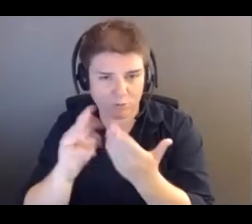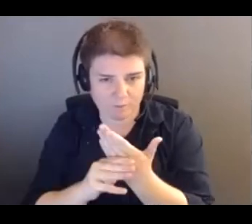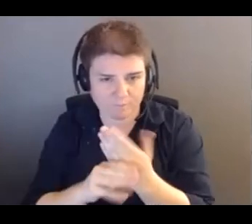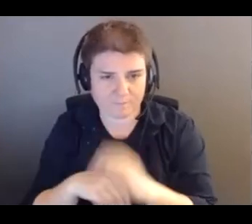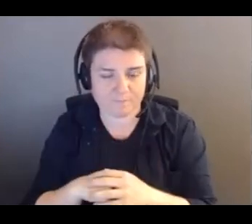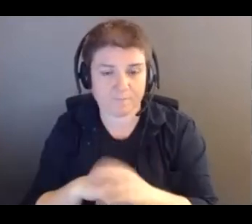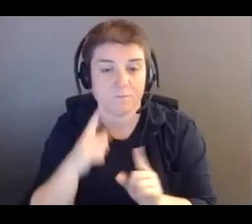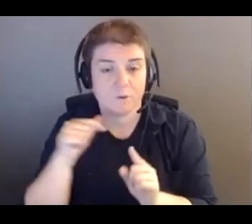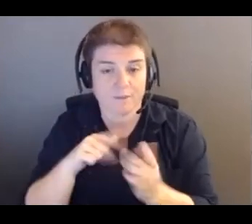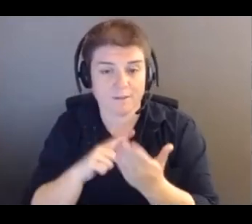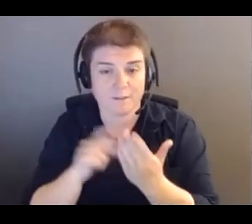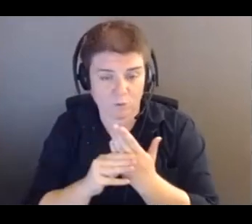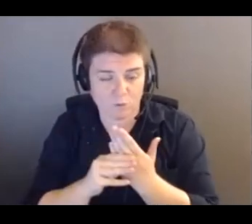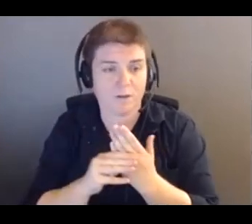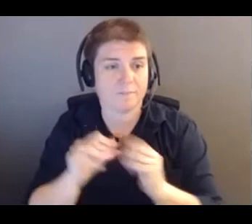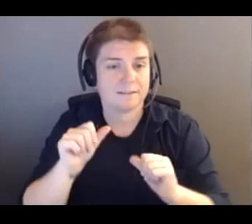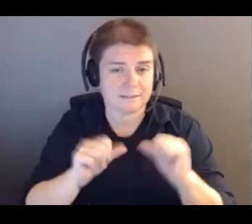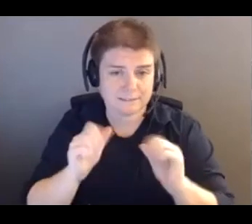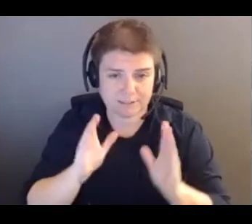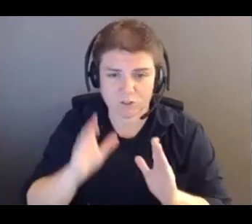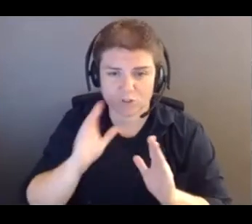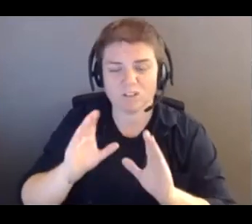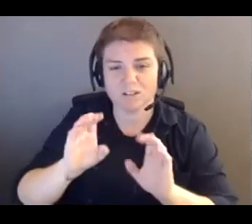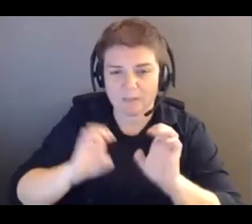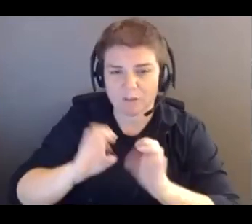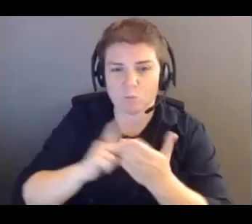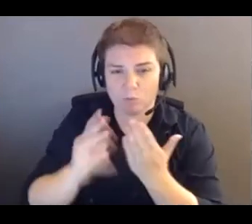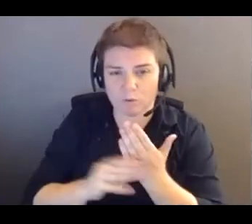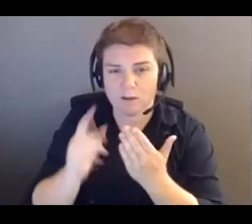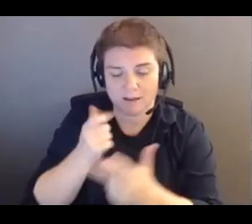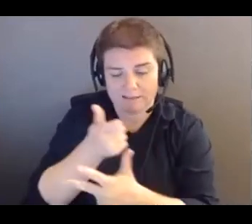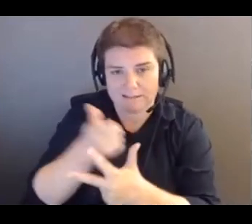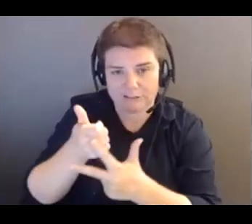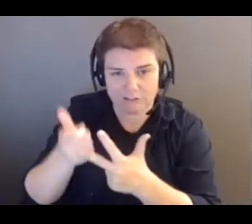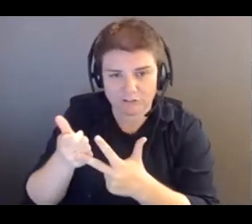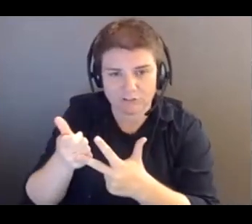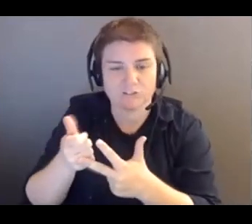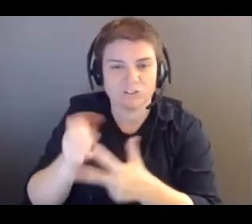assessors will evaluate applications by rating each criteria statement (which we just reviewed)